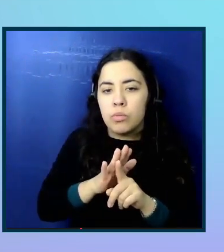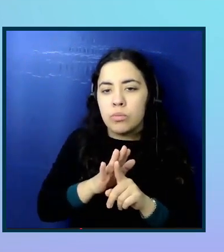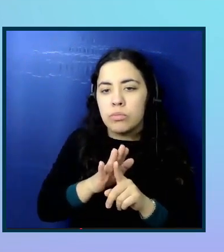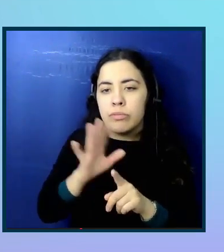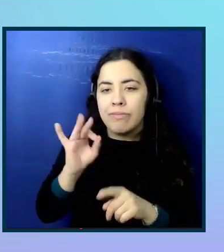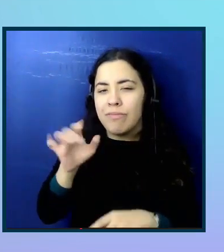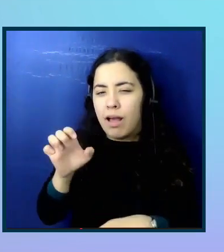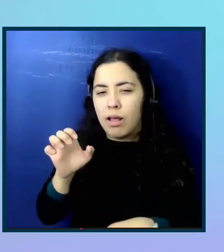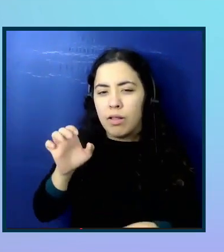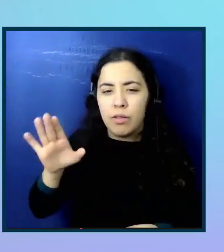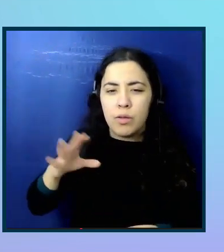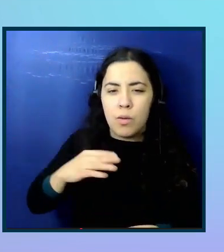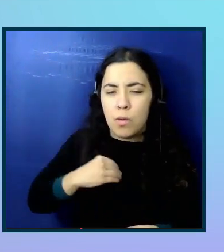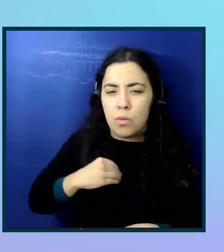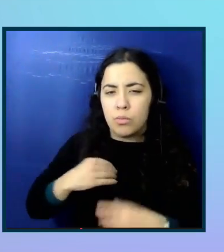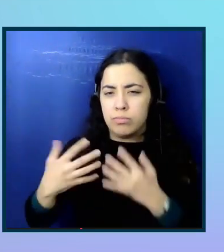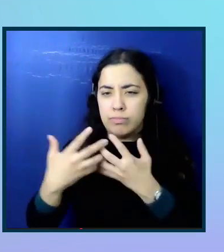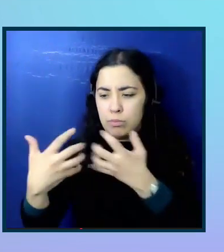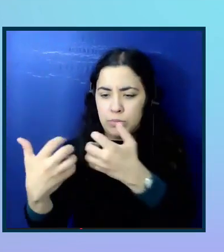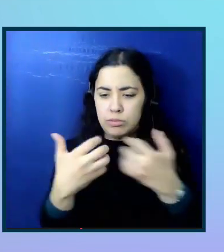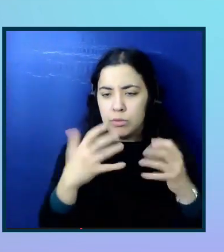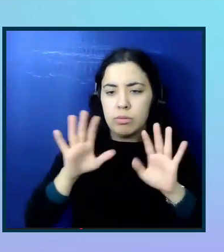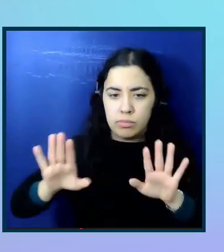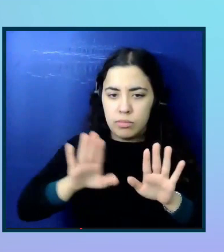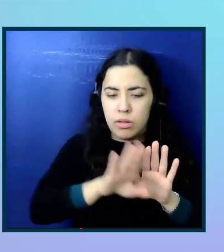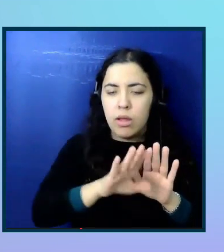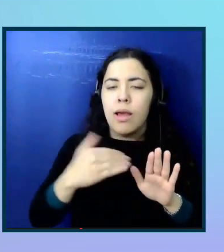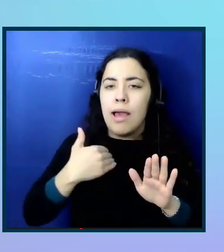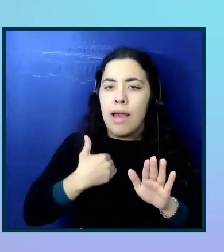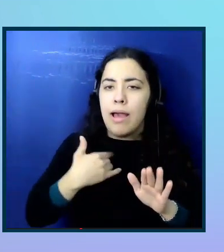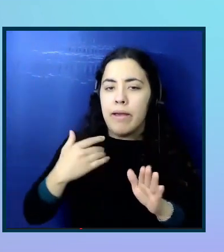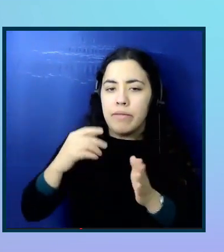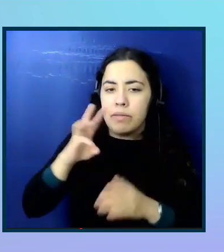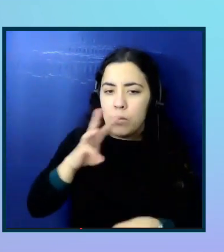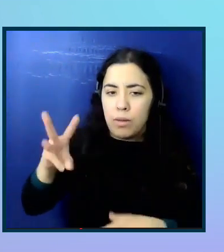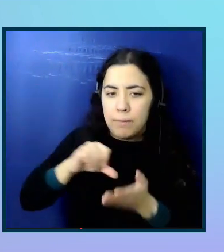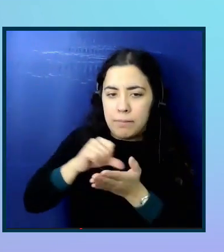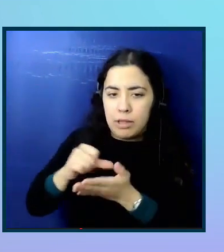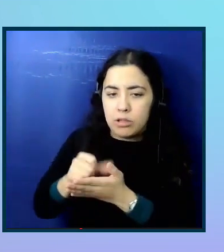And then we have the pages. So the pages are in a second sketch file.